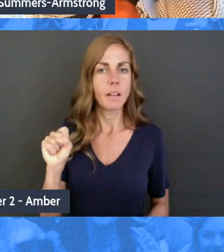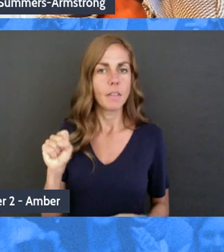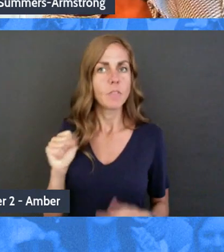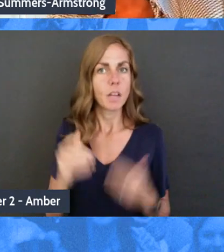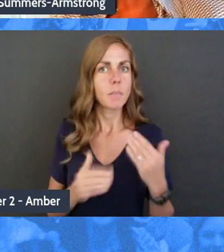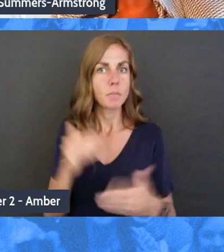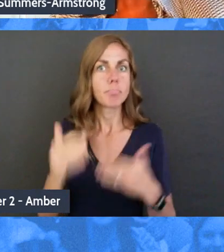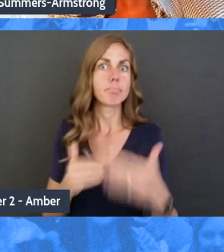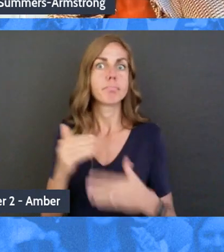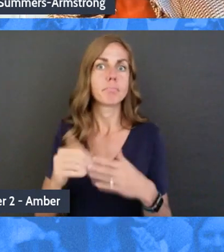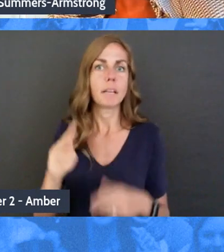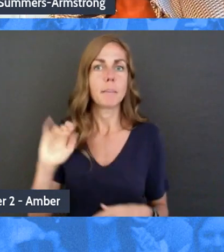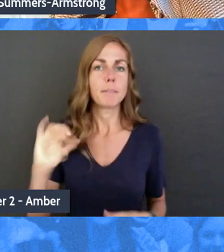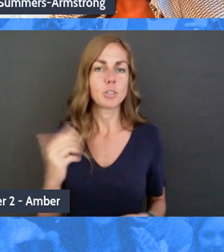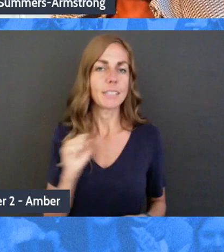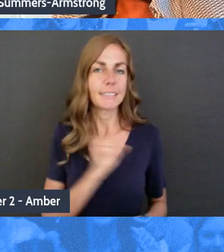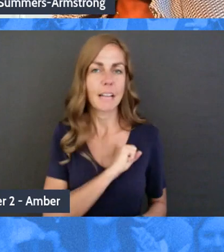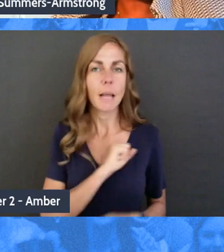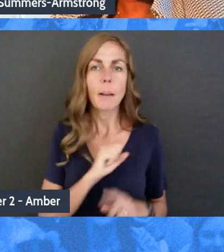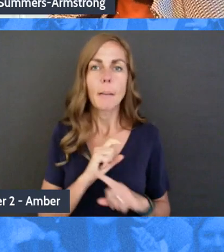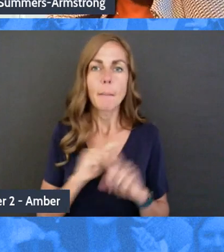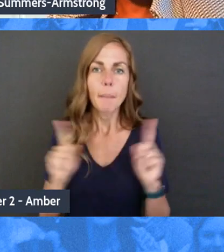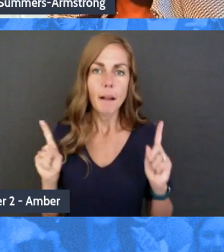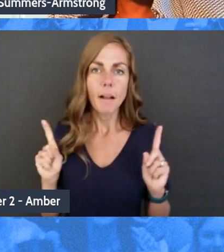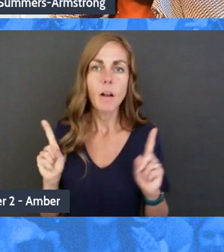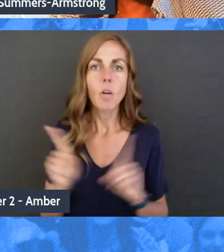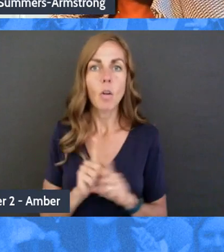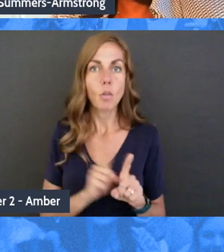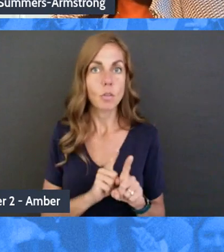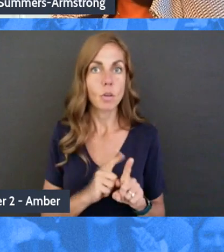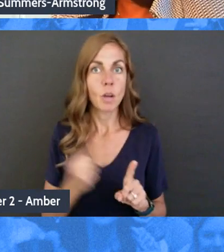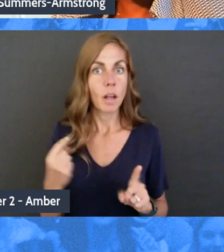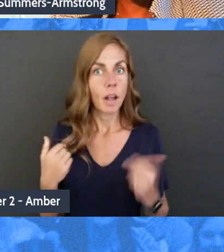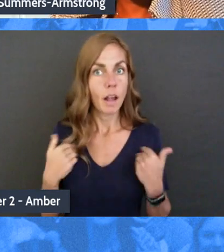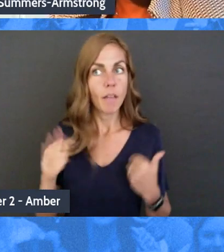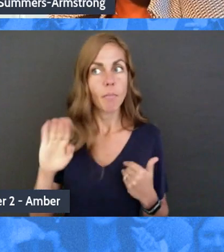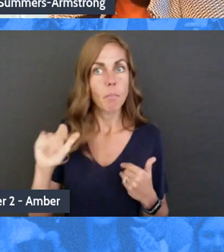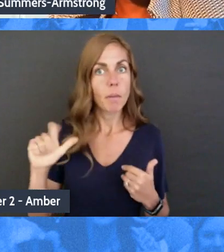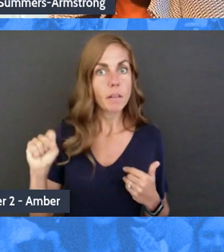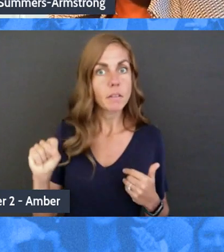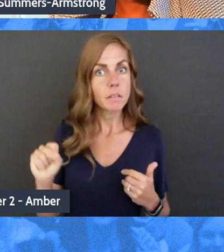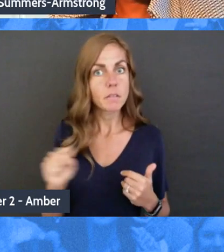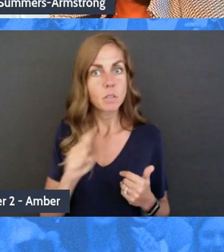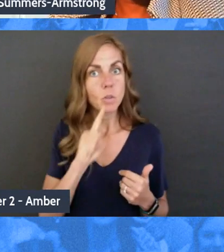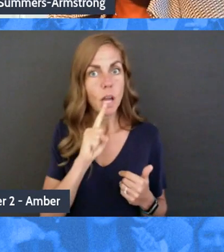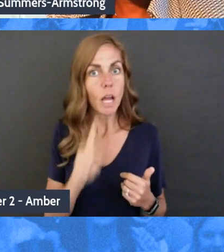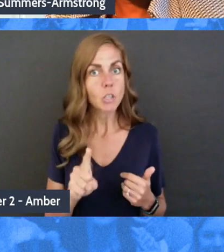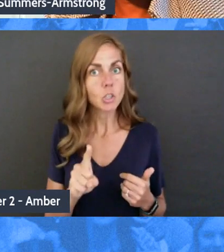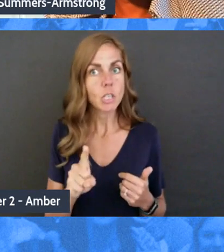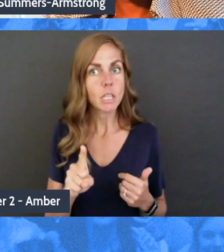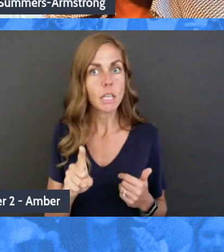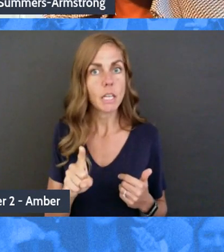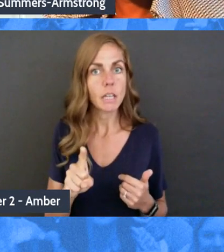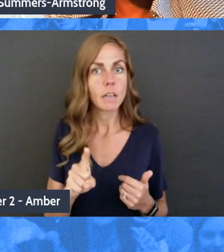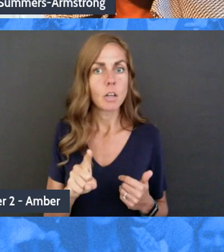but we also have bills where we can actually, talk, do proactive, good things.